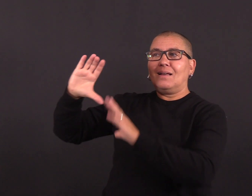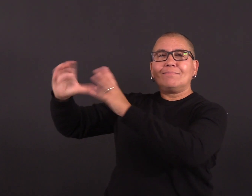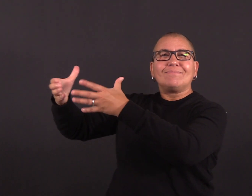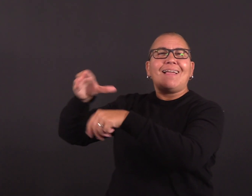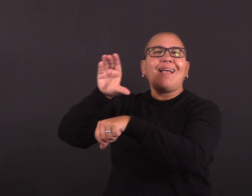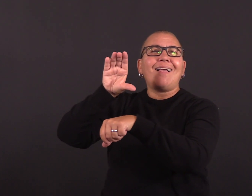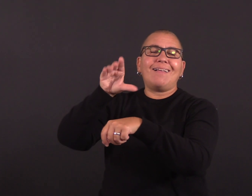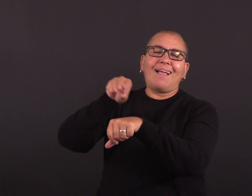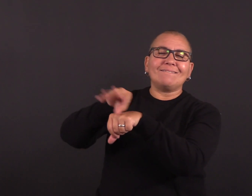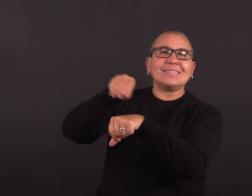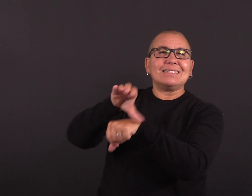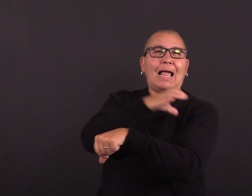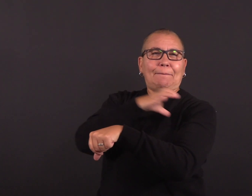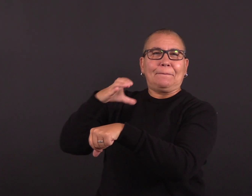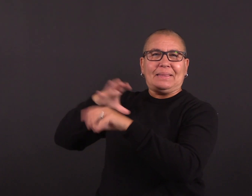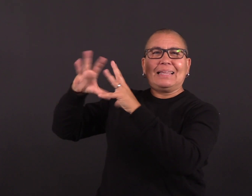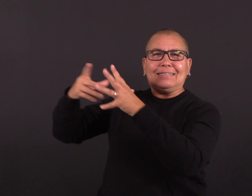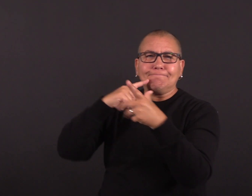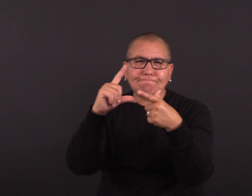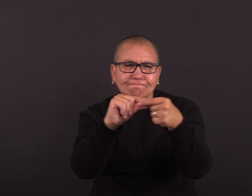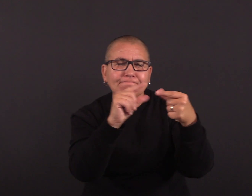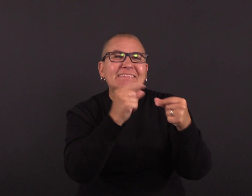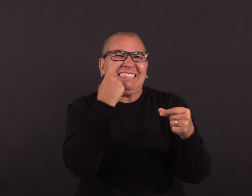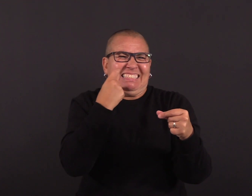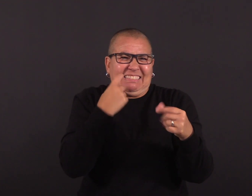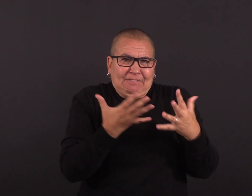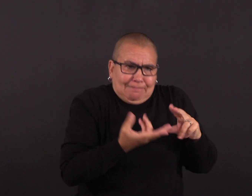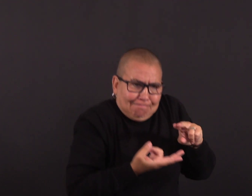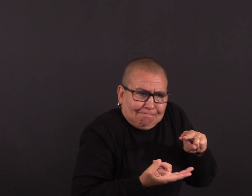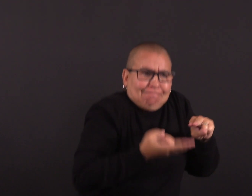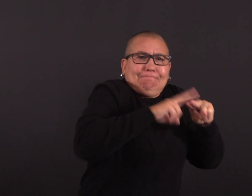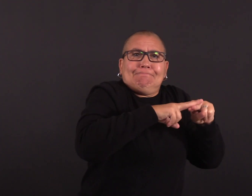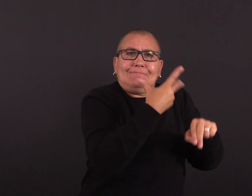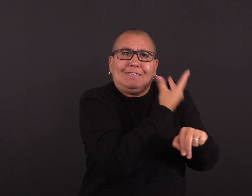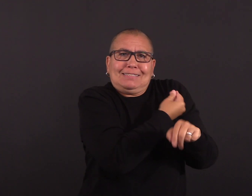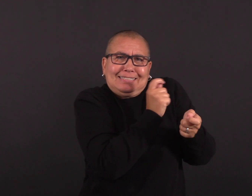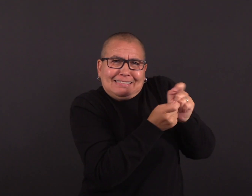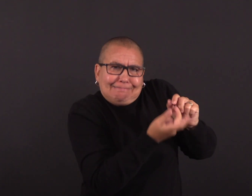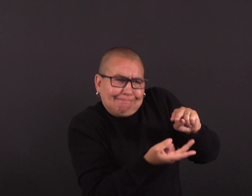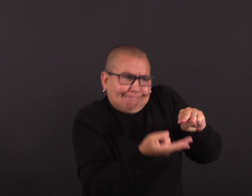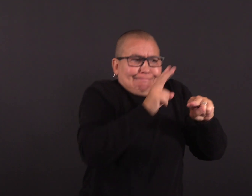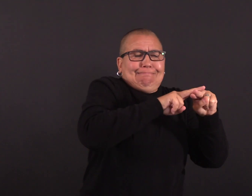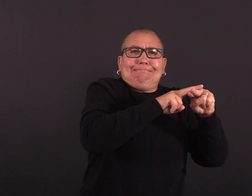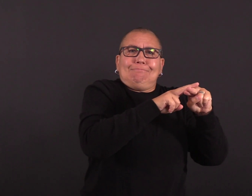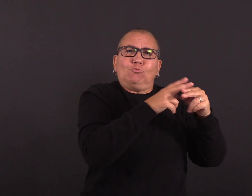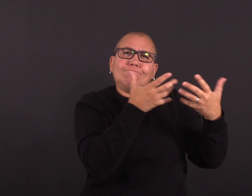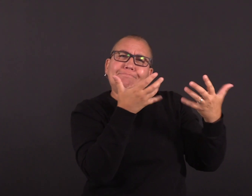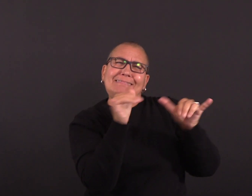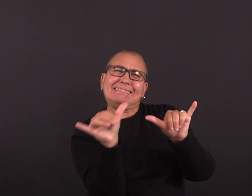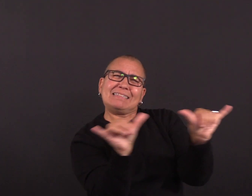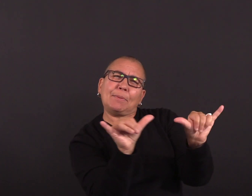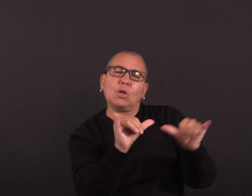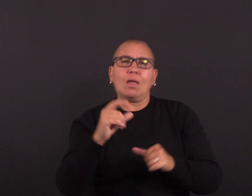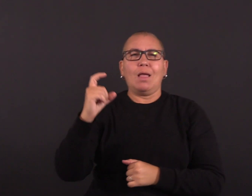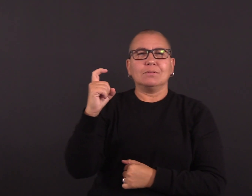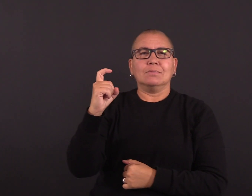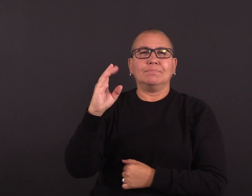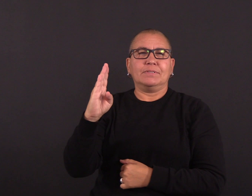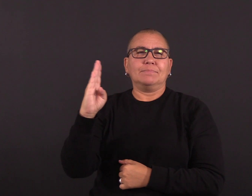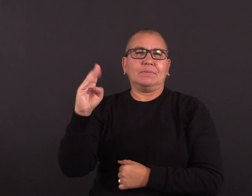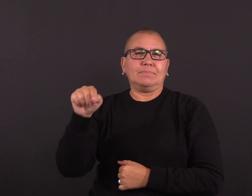suggests its vaccine will be effective as well. The CDC expects, based on evidence and input from